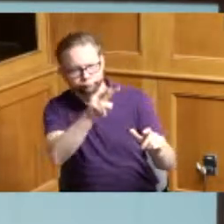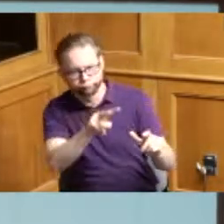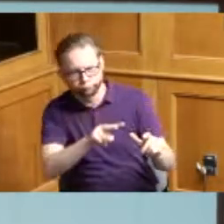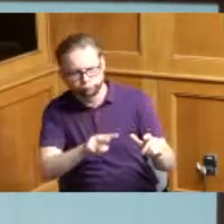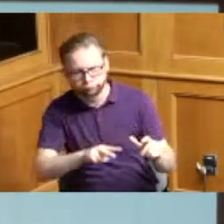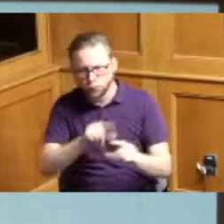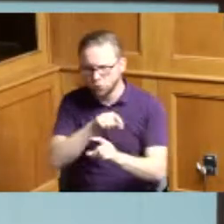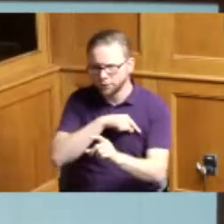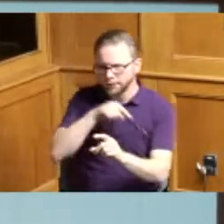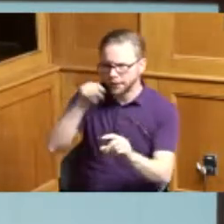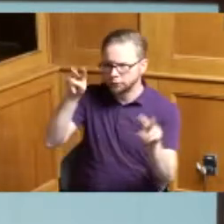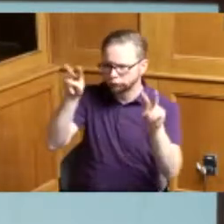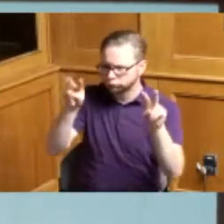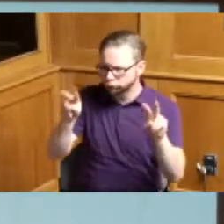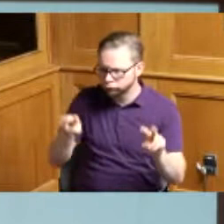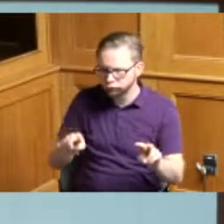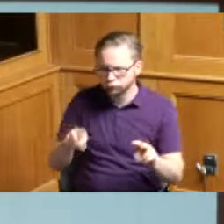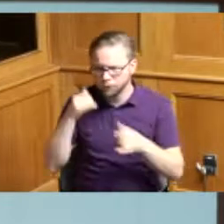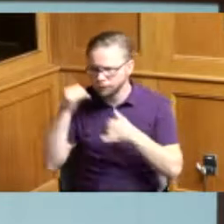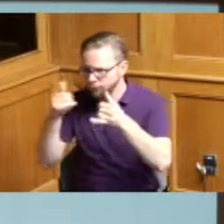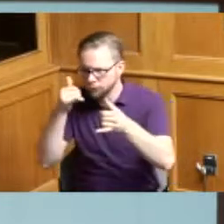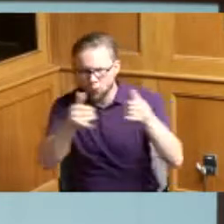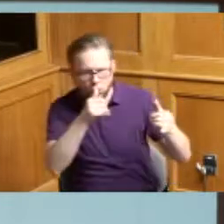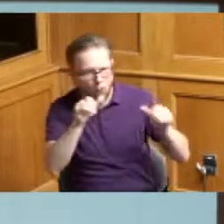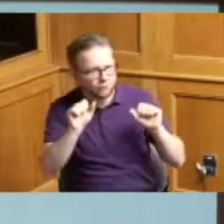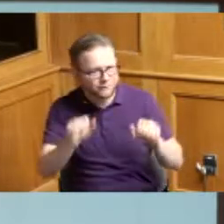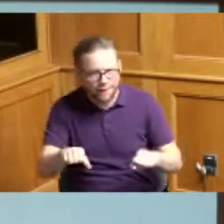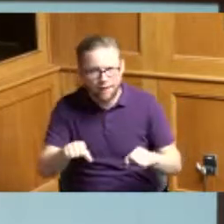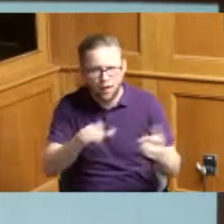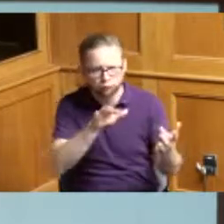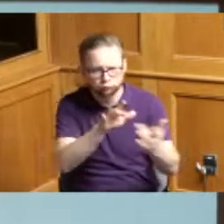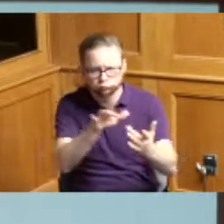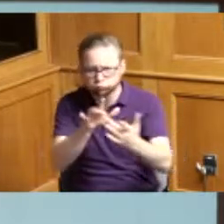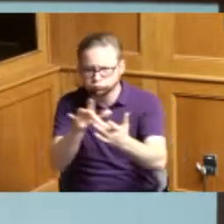we can make phone calls we can reach out to vendors and people who are looking